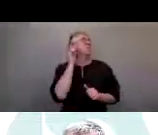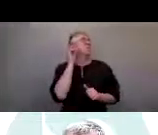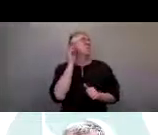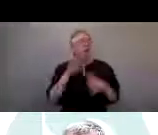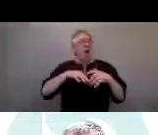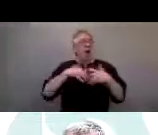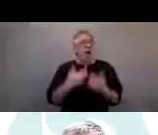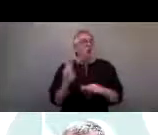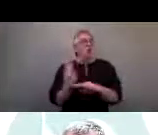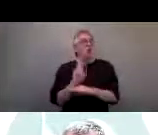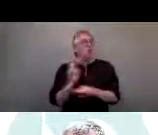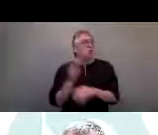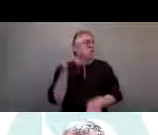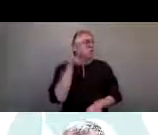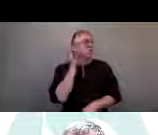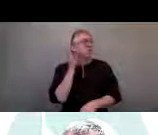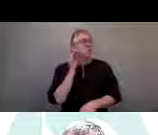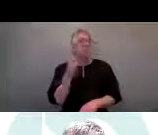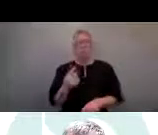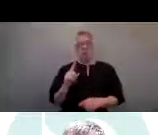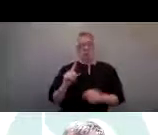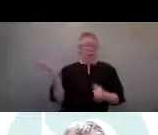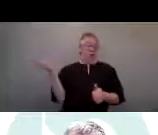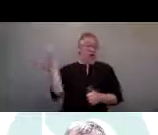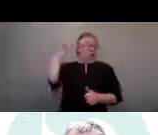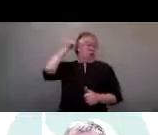in auditory learning. The main progress